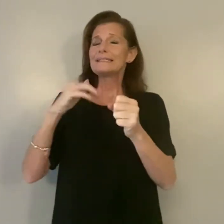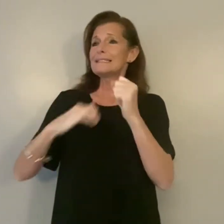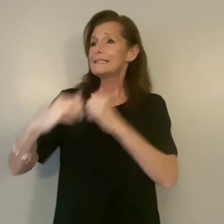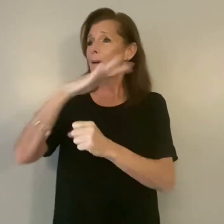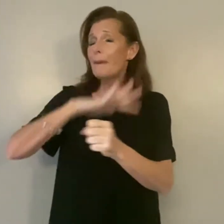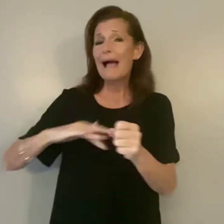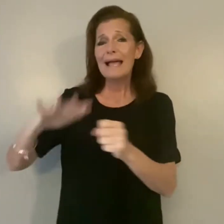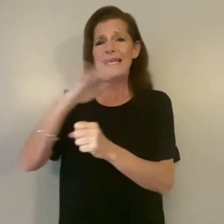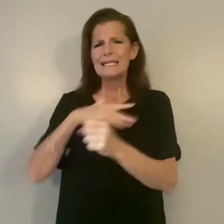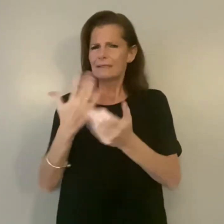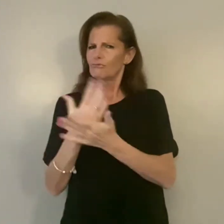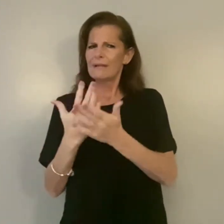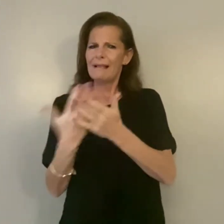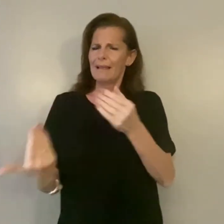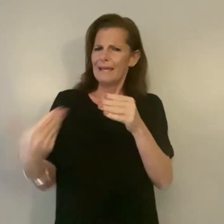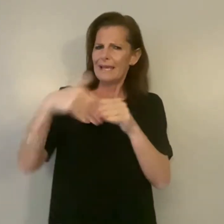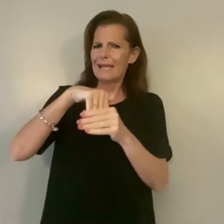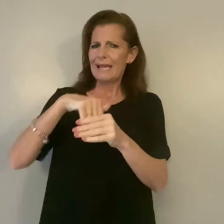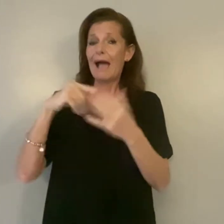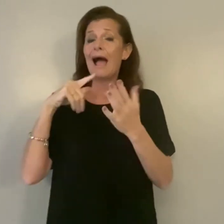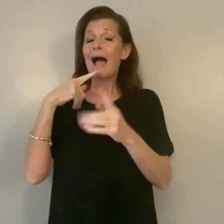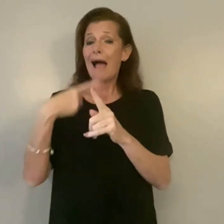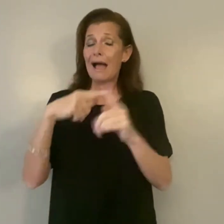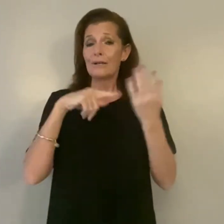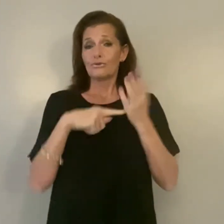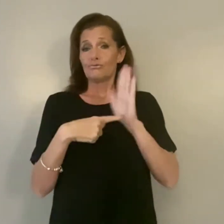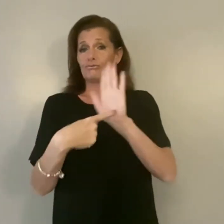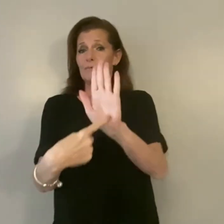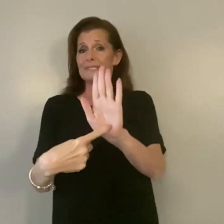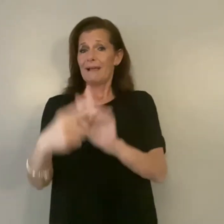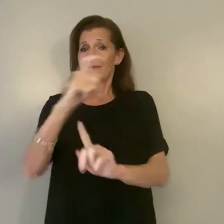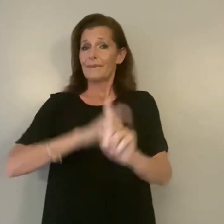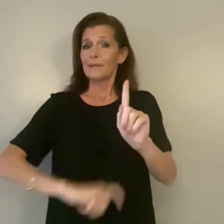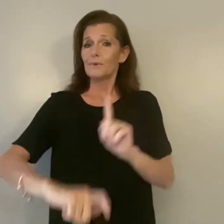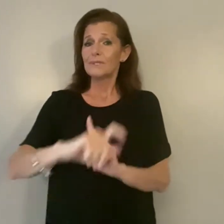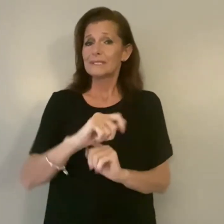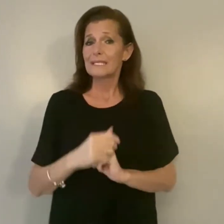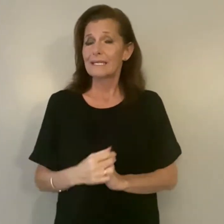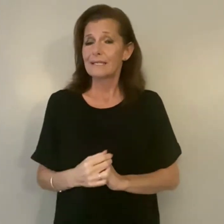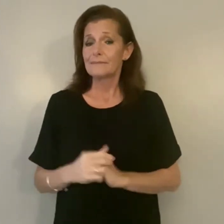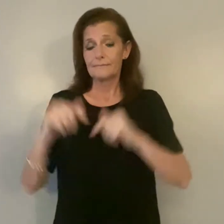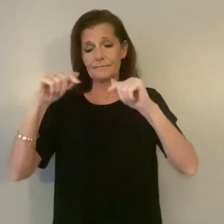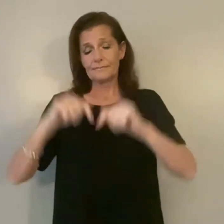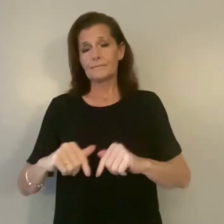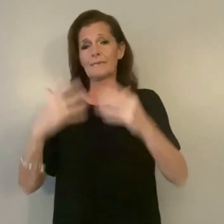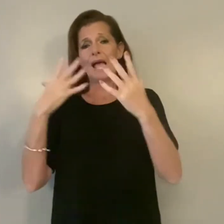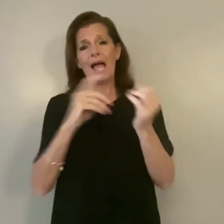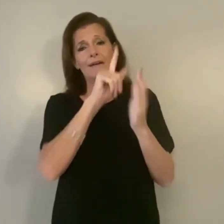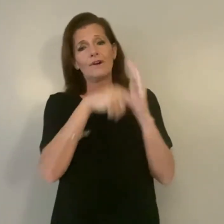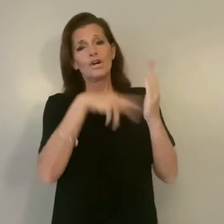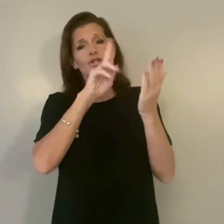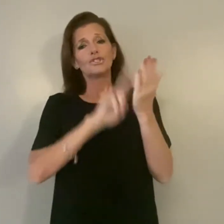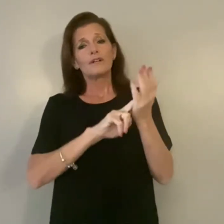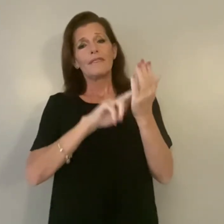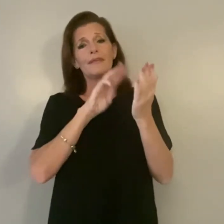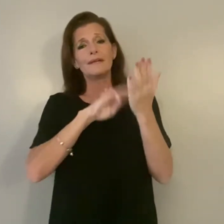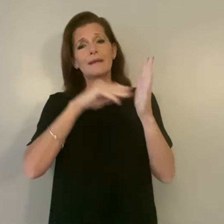and participate are consistently inclusive and representative. For this episode, we're joined by Jonathan Mayes